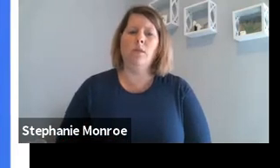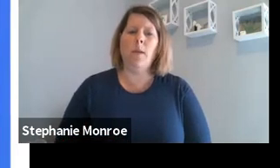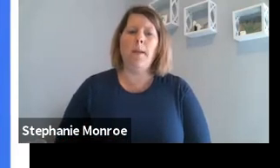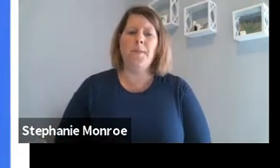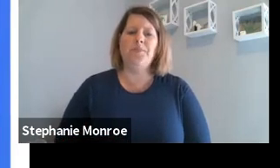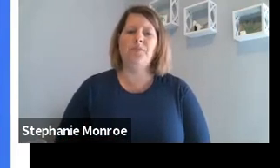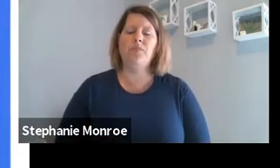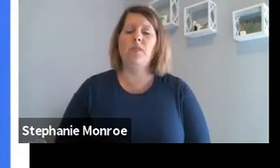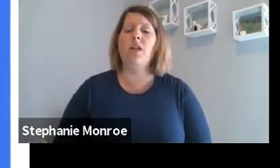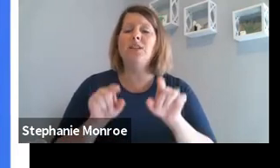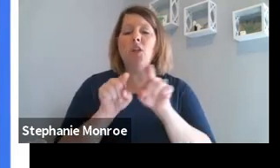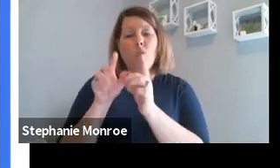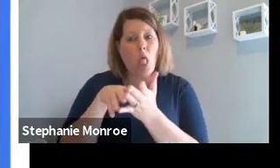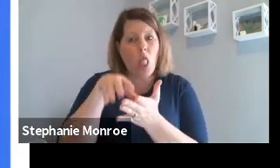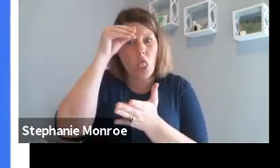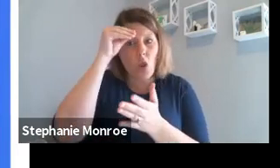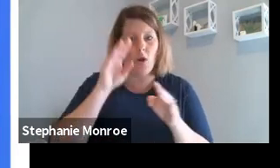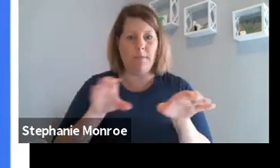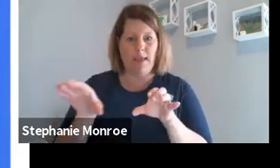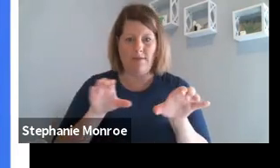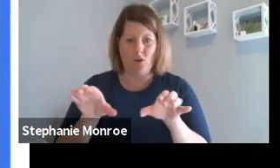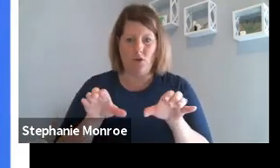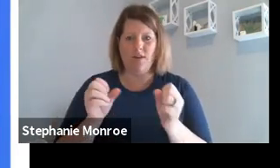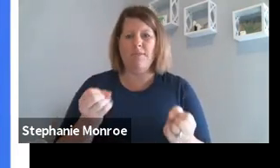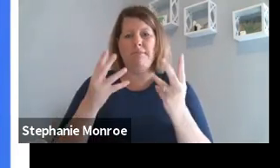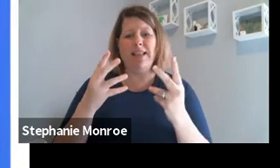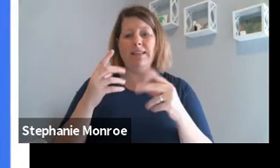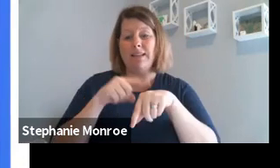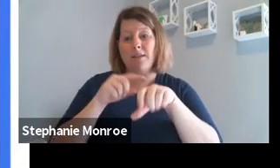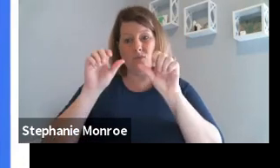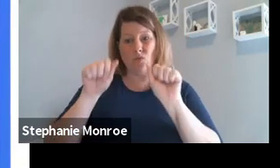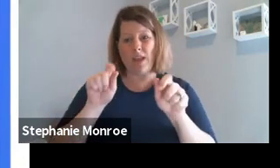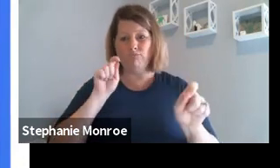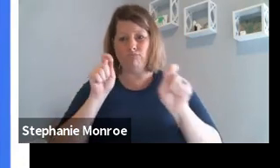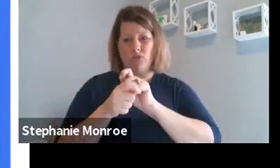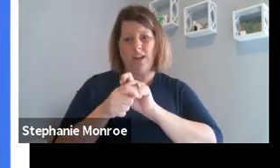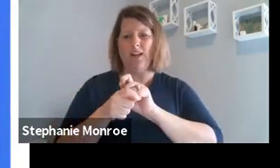So it is also a learned behavior, and therefore in many instances it can be unlearned.